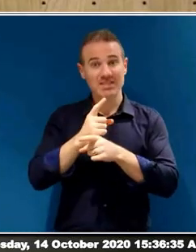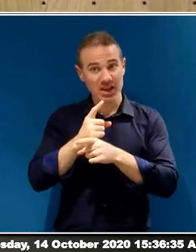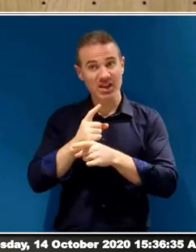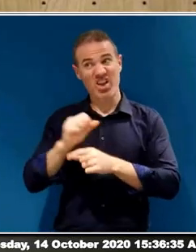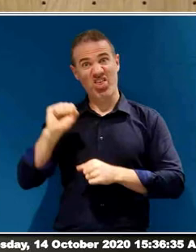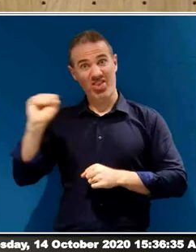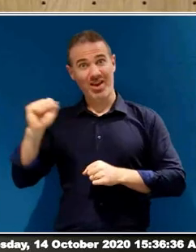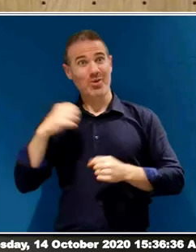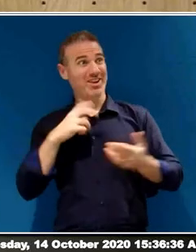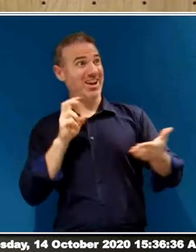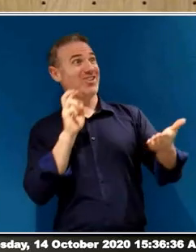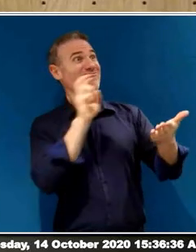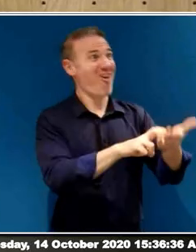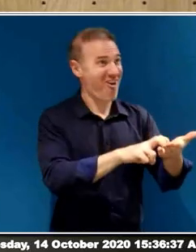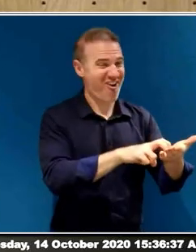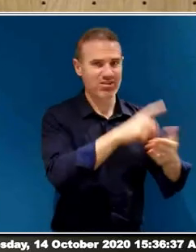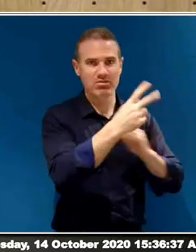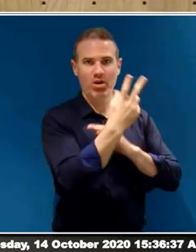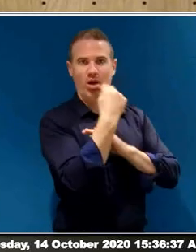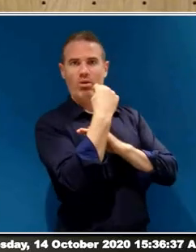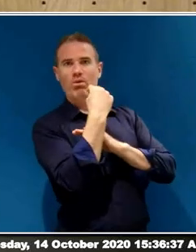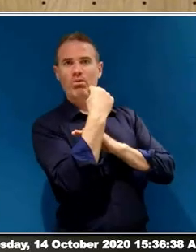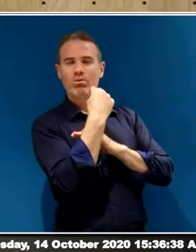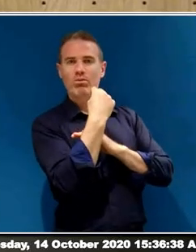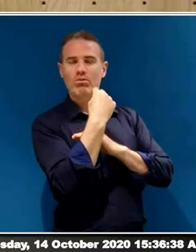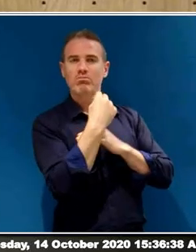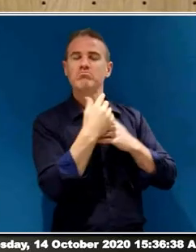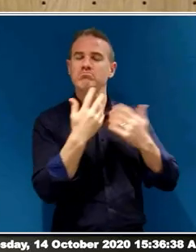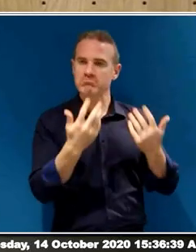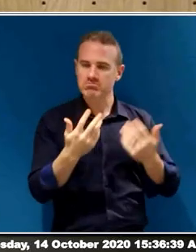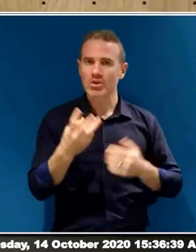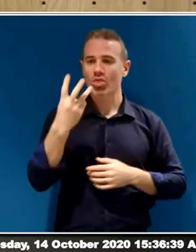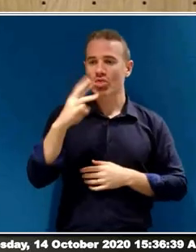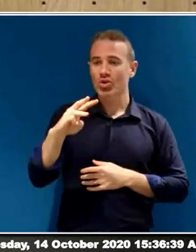34 per cent of families told us that they were encouraged to transfer their